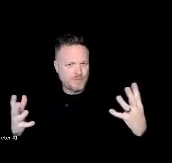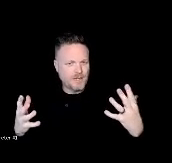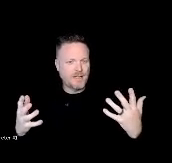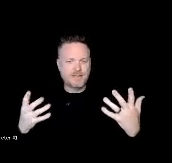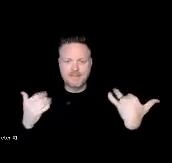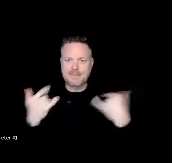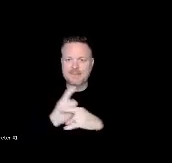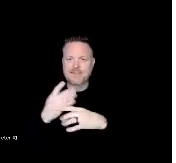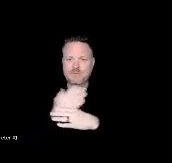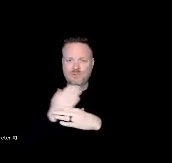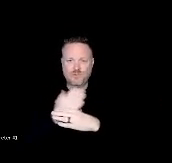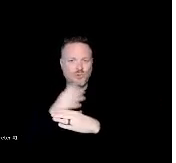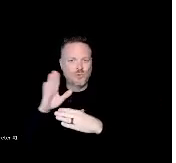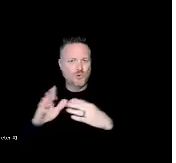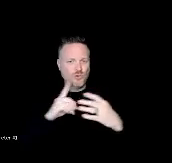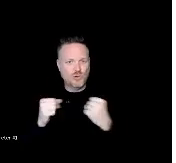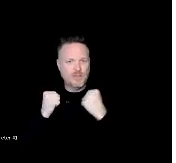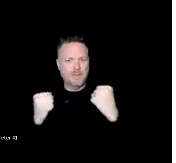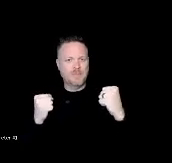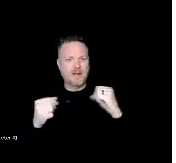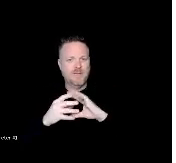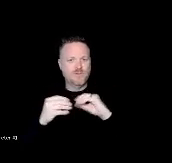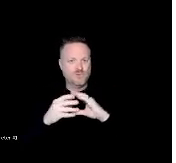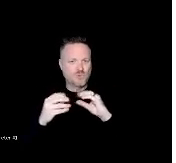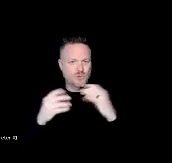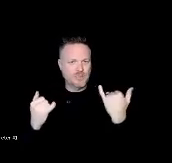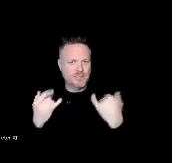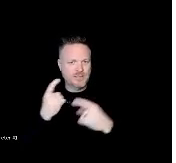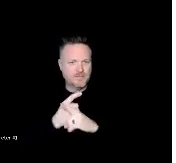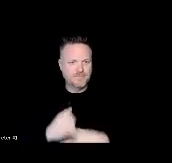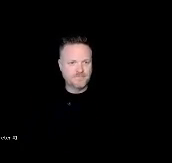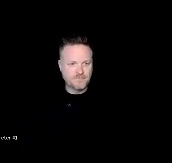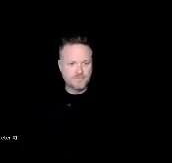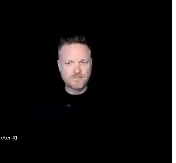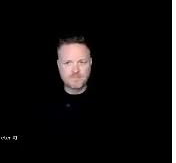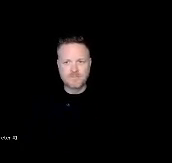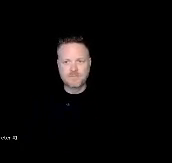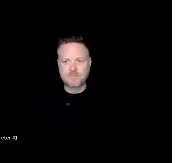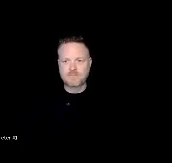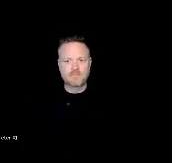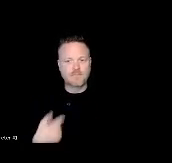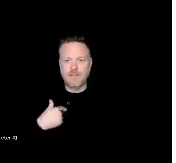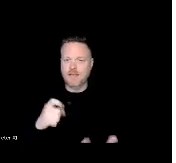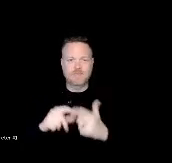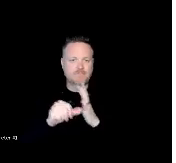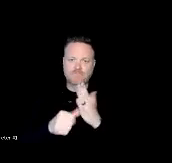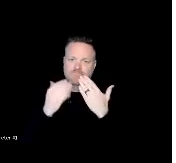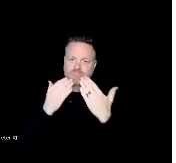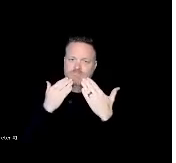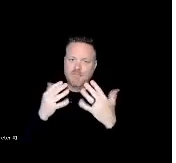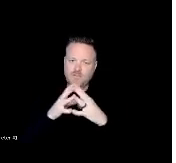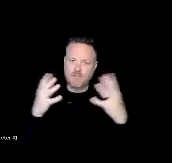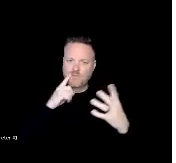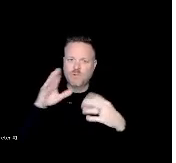your powerful story today. Can't thank you enough for your time and what you have shared with us.